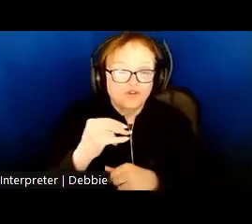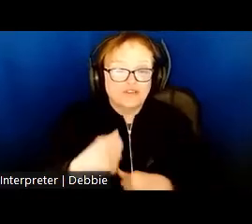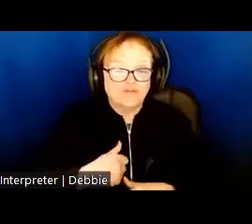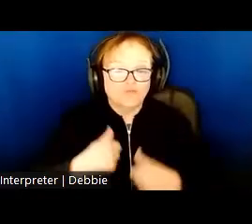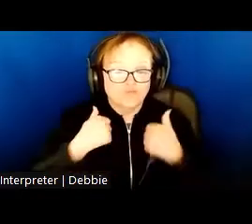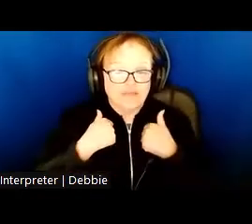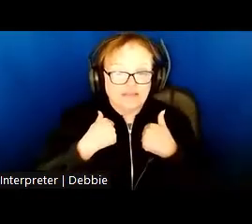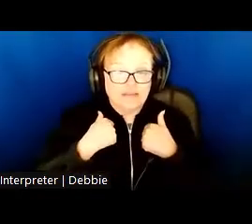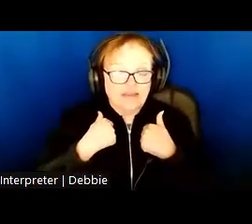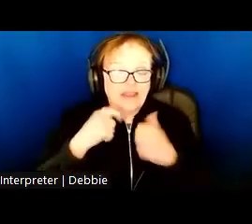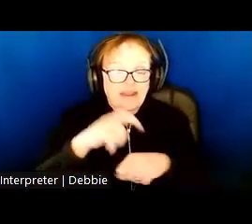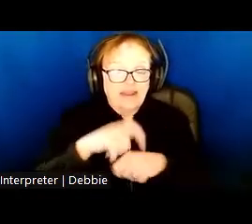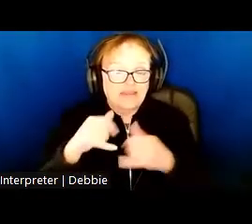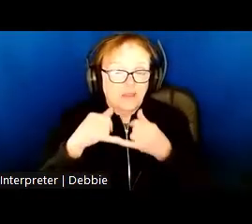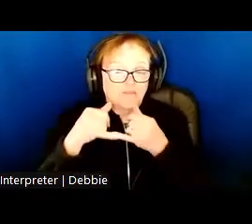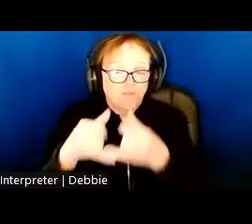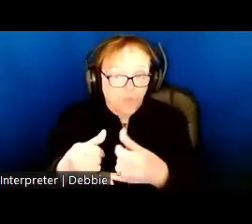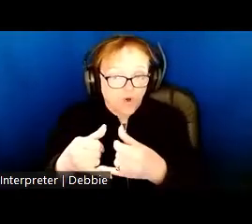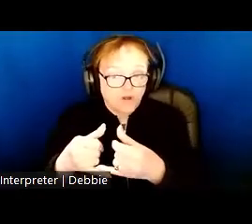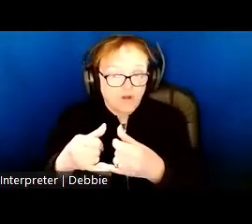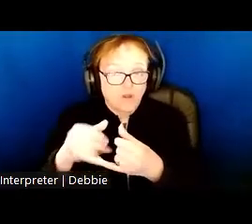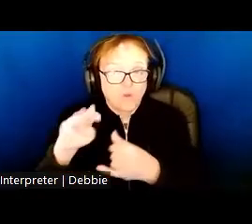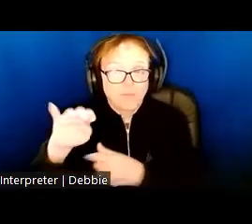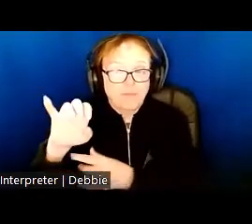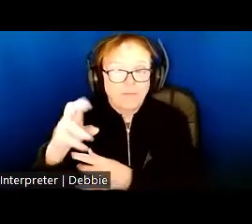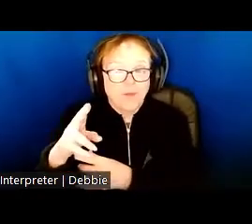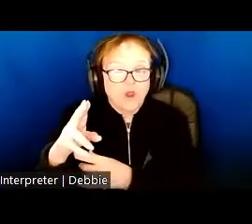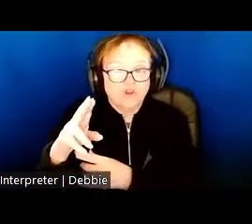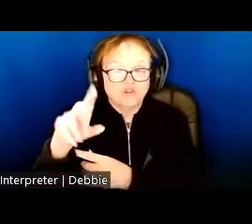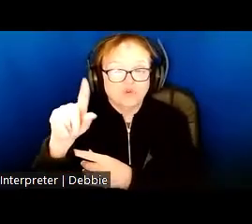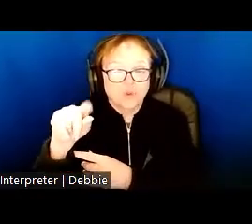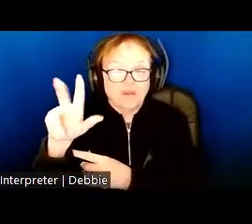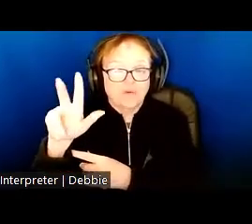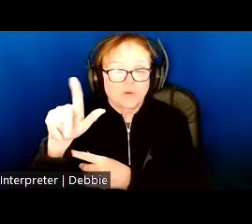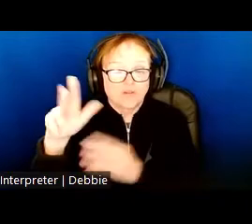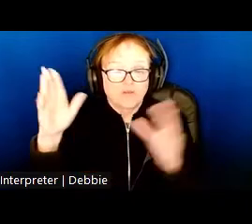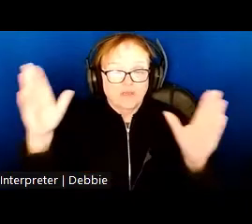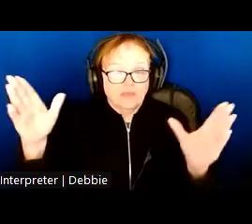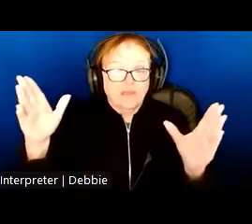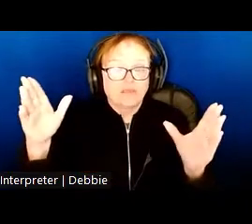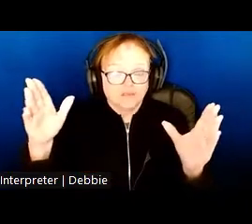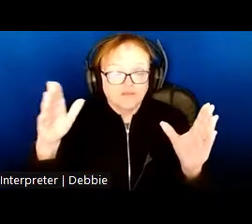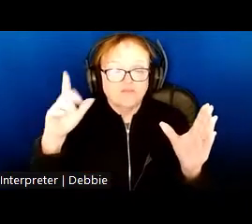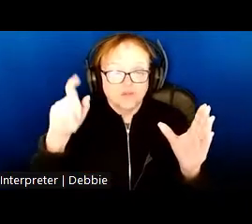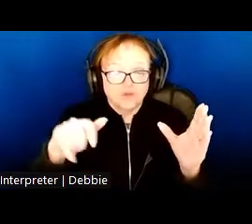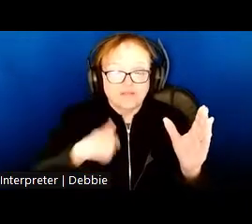award, which will take place in March 2023. This means that if the applicant moves out